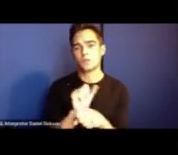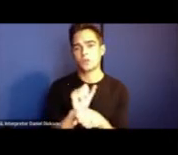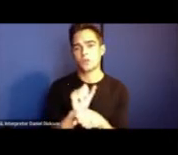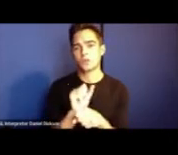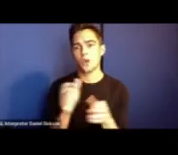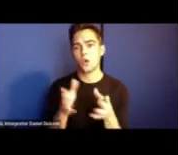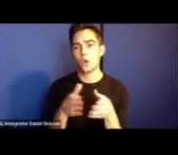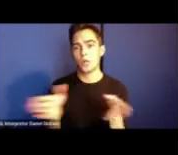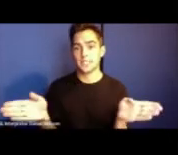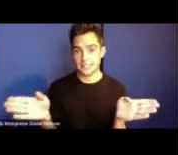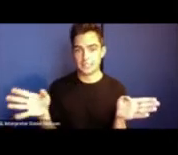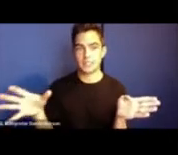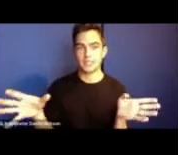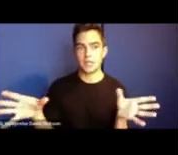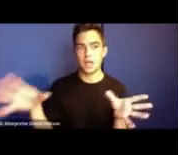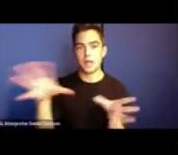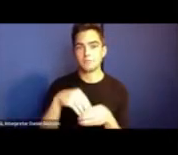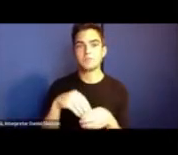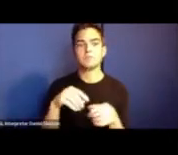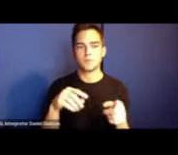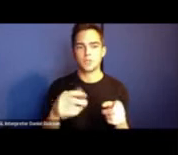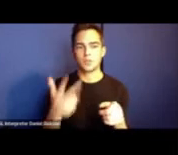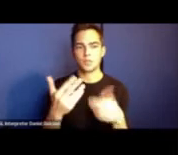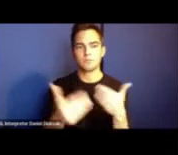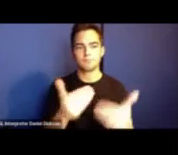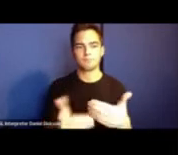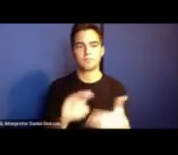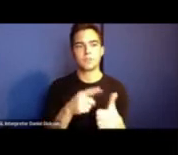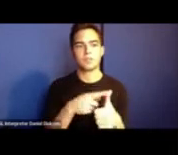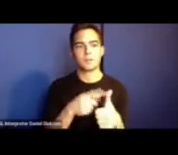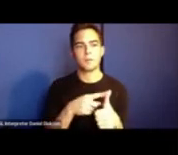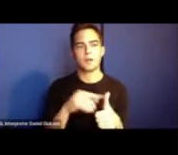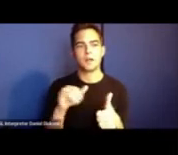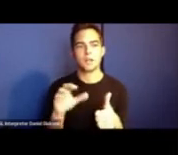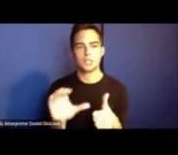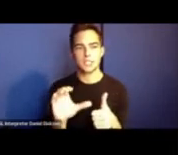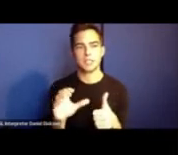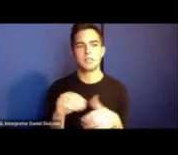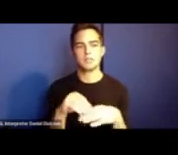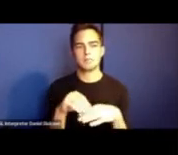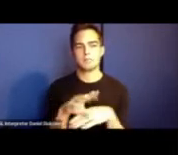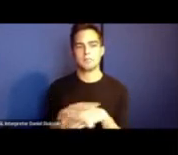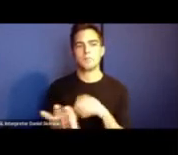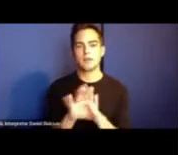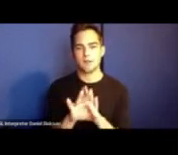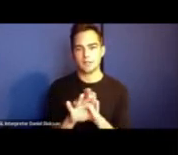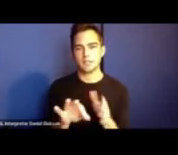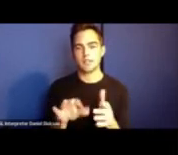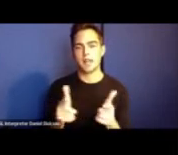into three steps. So step one, the Indiana Recovery Council, our consumer advisory board identifies lived experience gaps